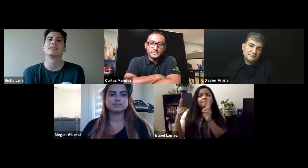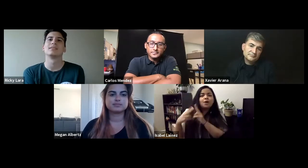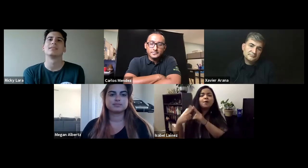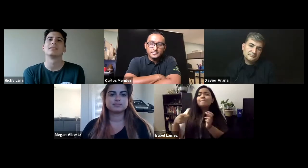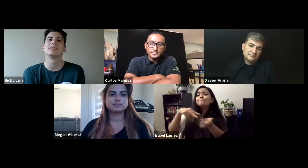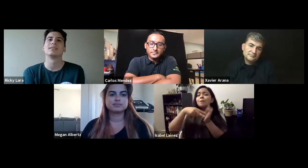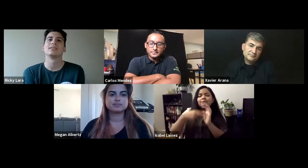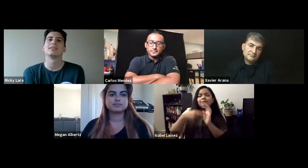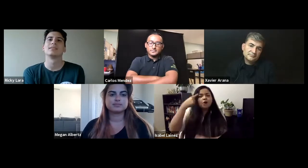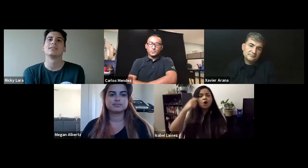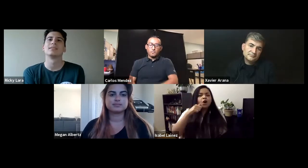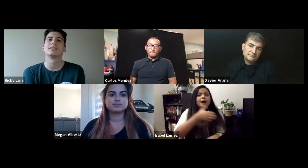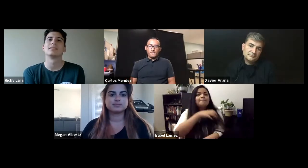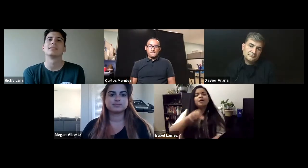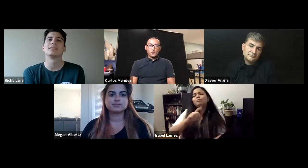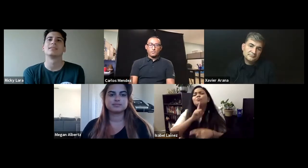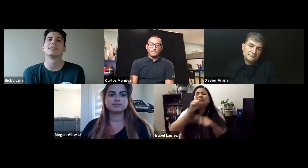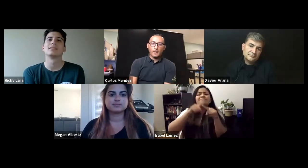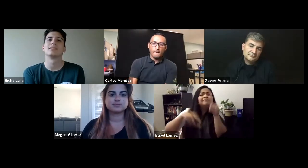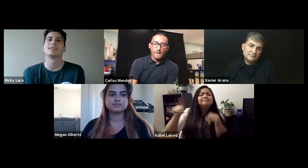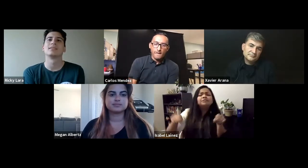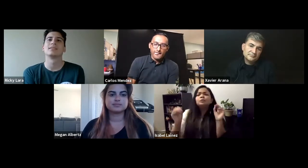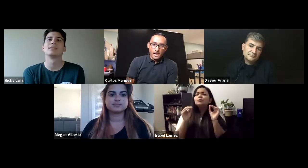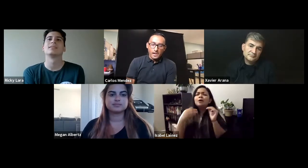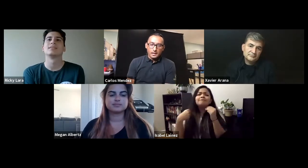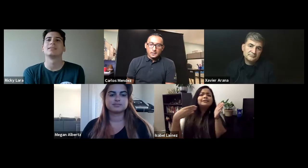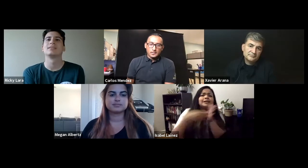and I have a business called Art and Graphic,